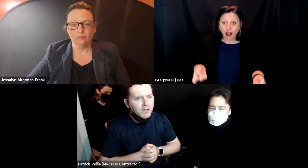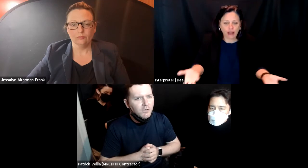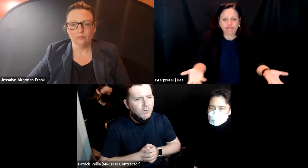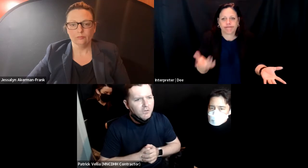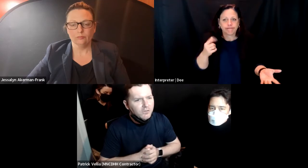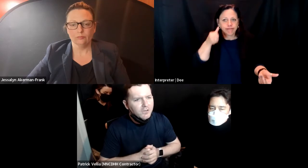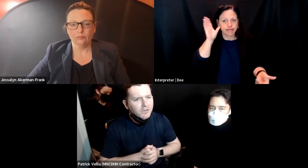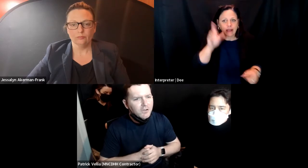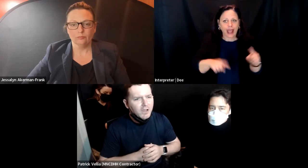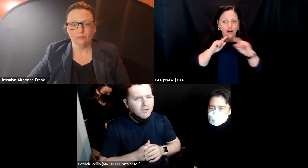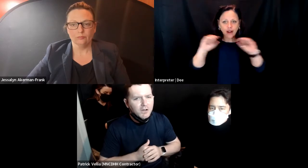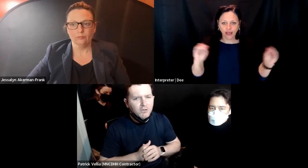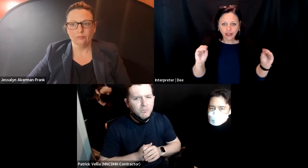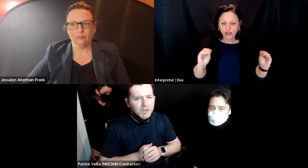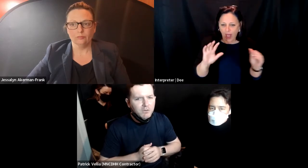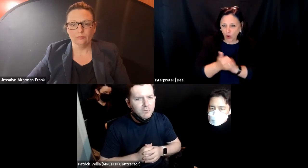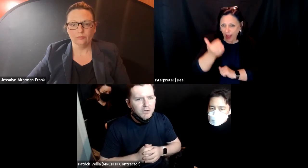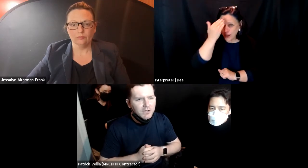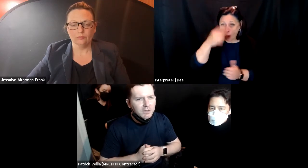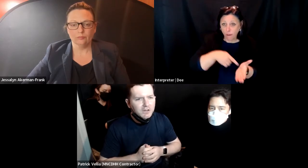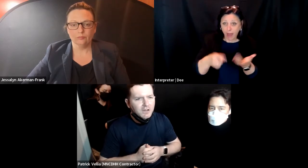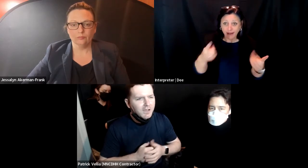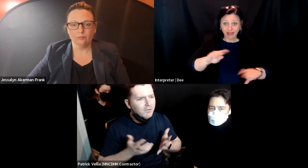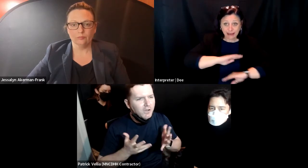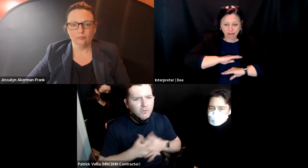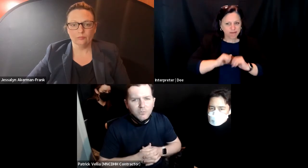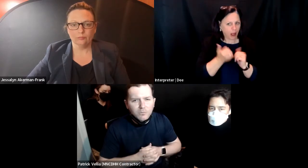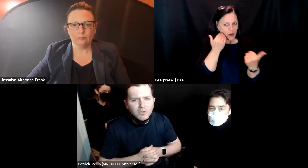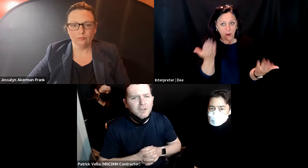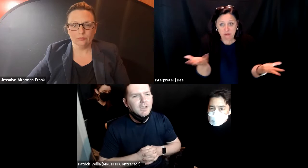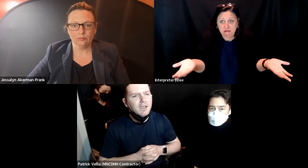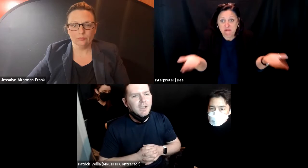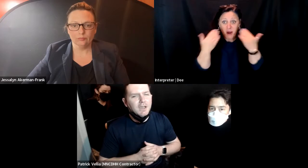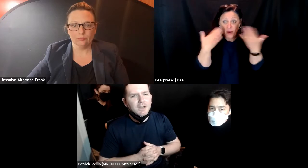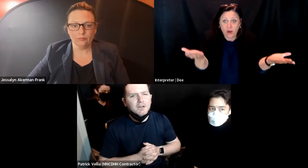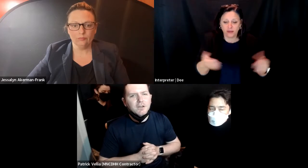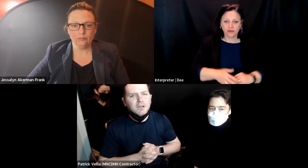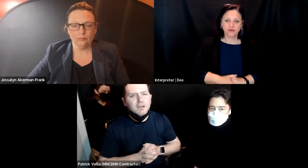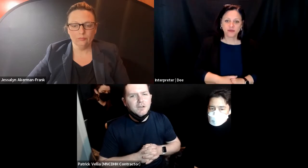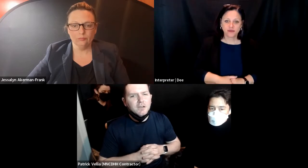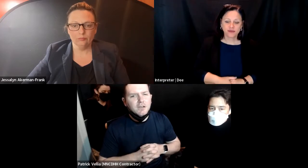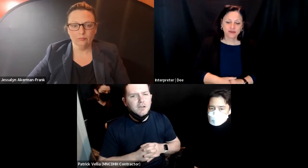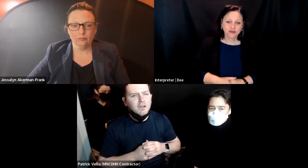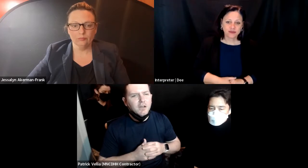And you use the communication. But I don't always hear the beep, and if I don't have my hearing aids, I'm not going to hear it at all. How do I hear the payment was taken?